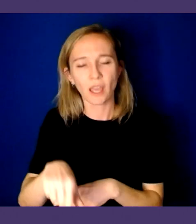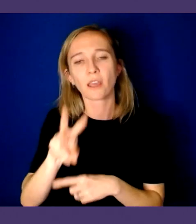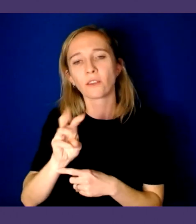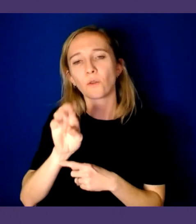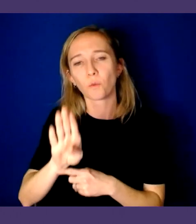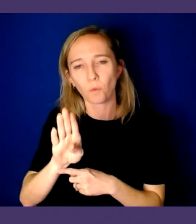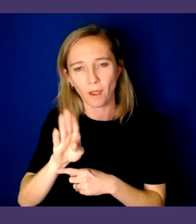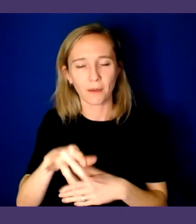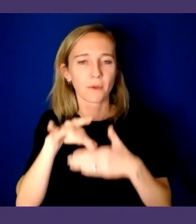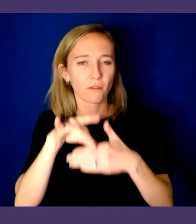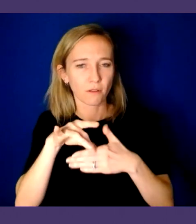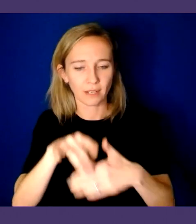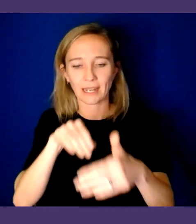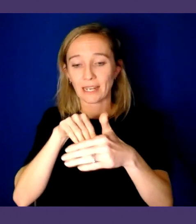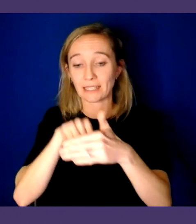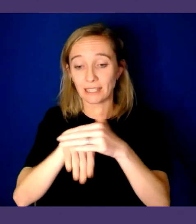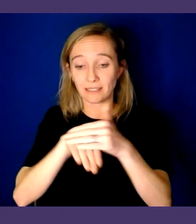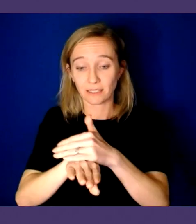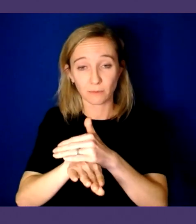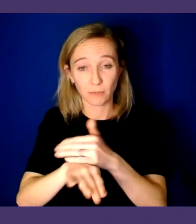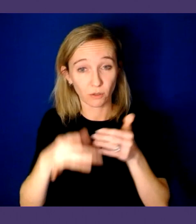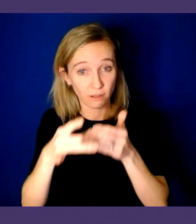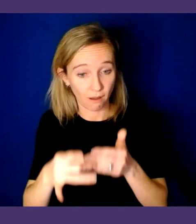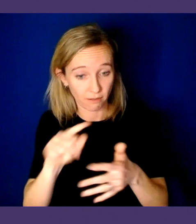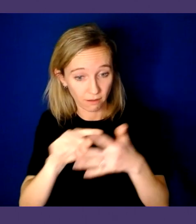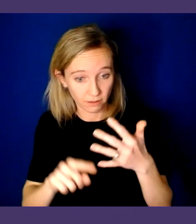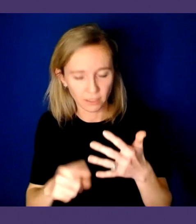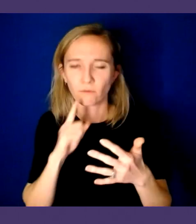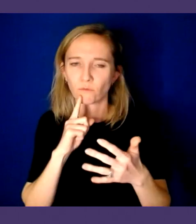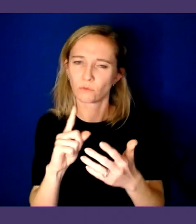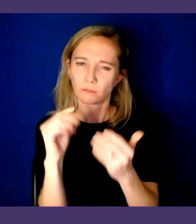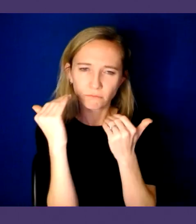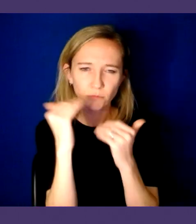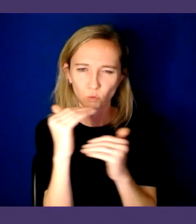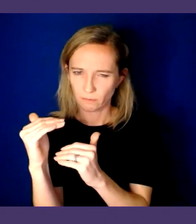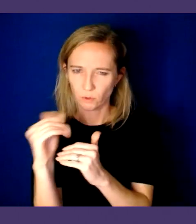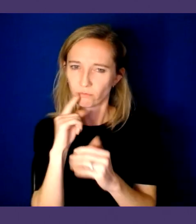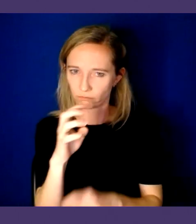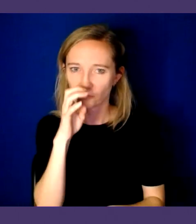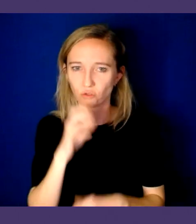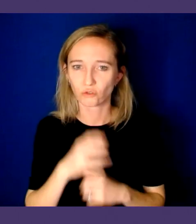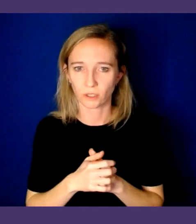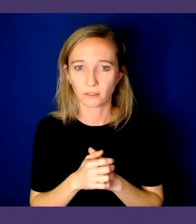has a lot of strict parameters. For example, the success criteria